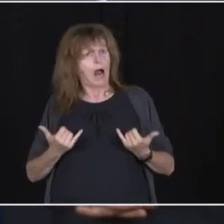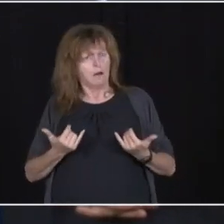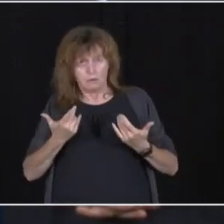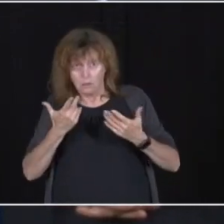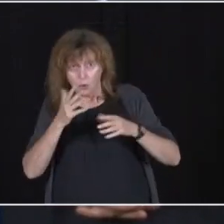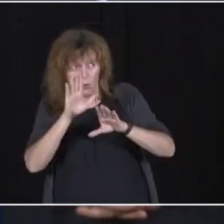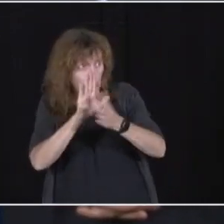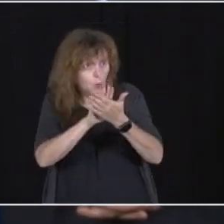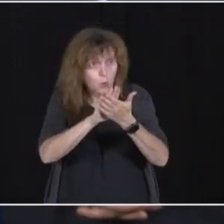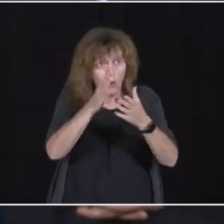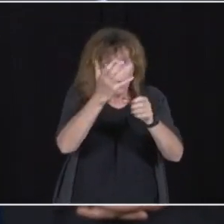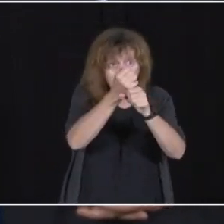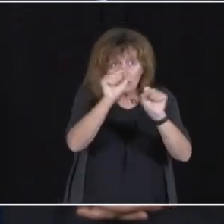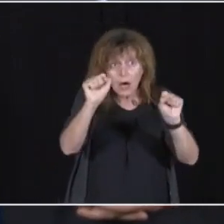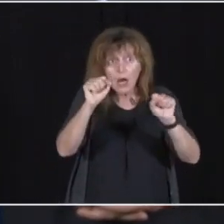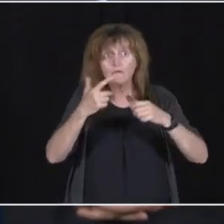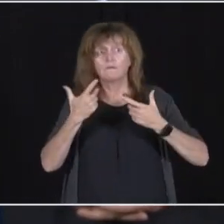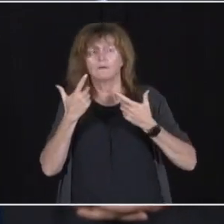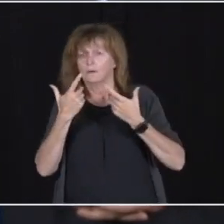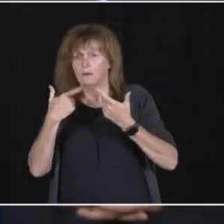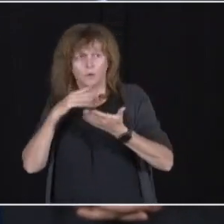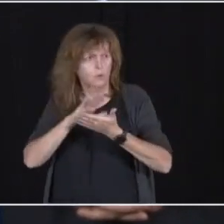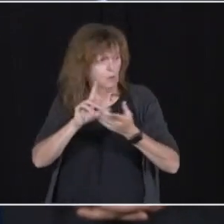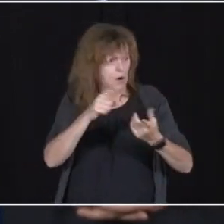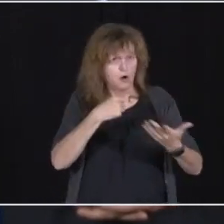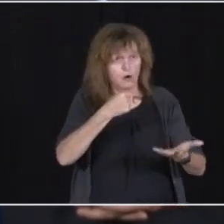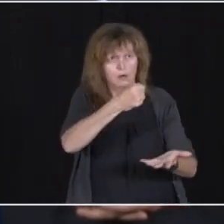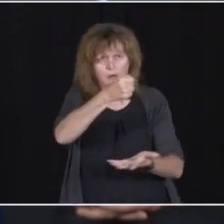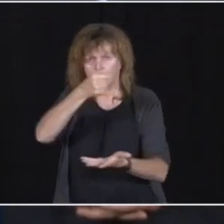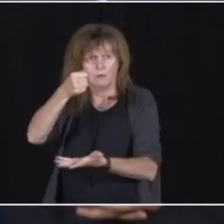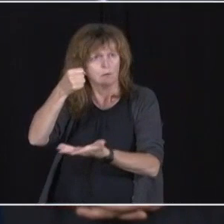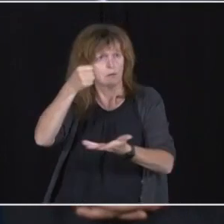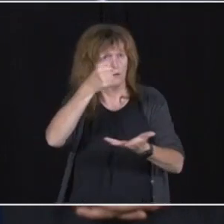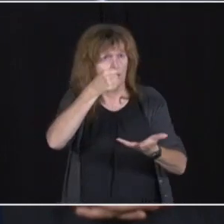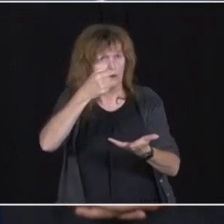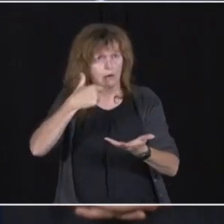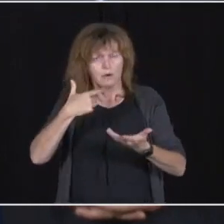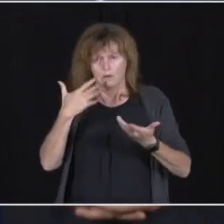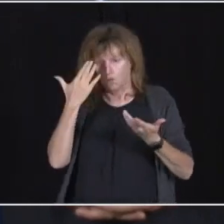But people, I go back and people want certainty. I want to give them certainty that they have